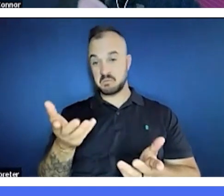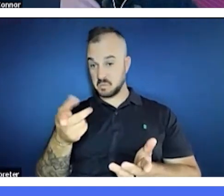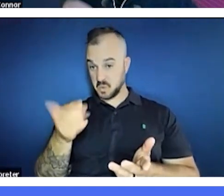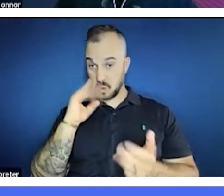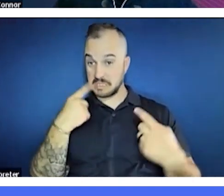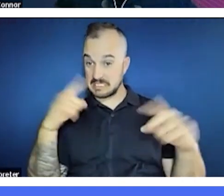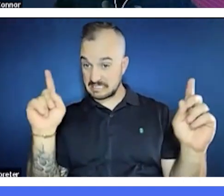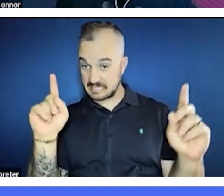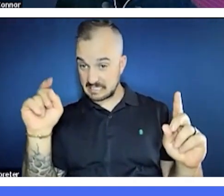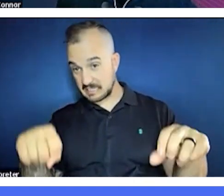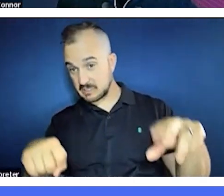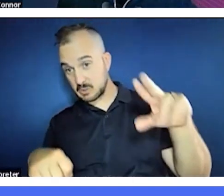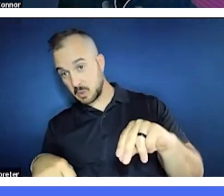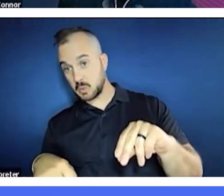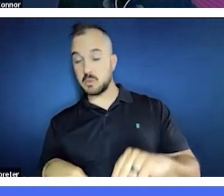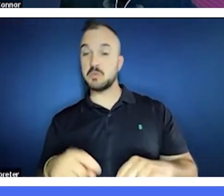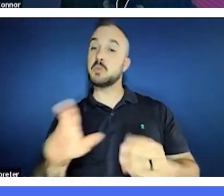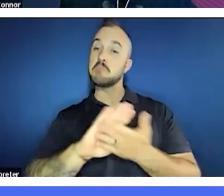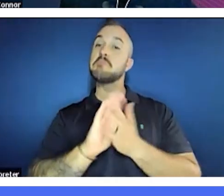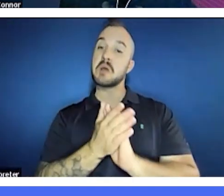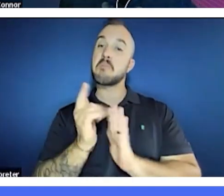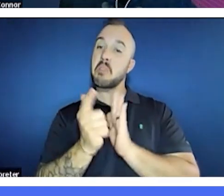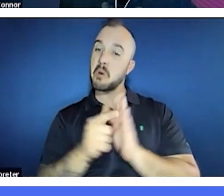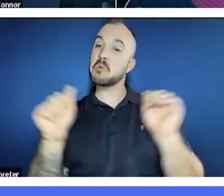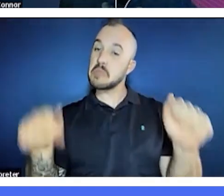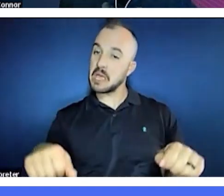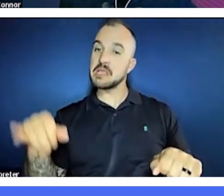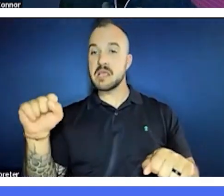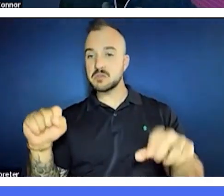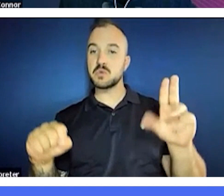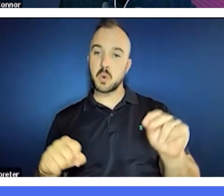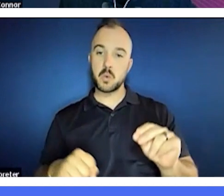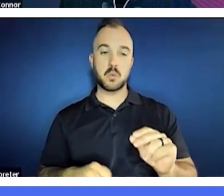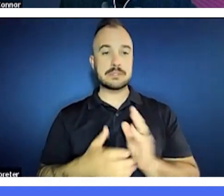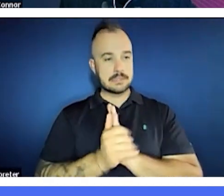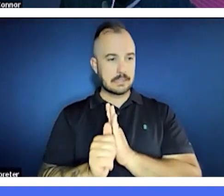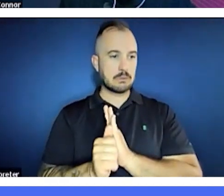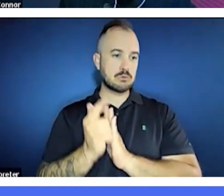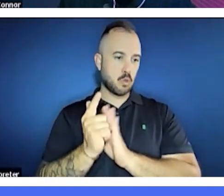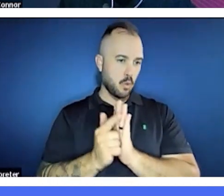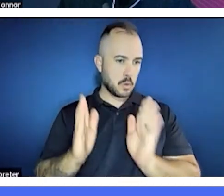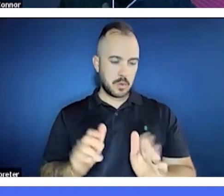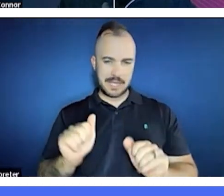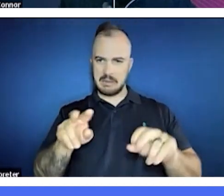Will you be a successful lawyer? What skills do you need as a lawyer? Well, you need somebody who's always gonna be critically thinking,